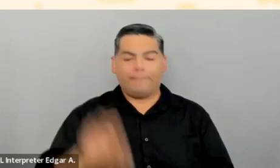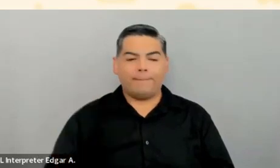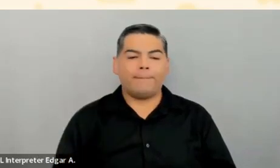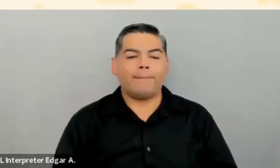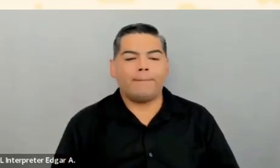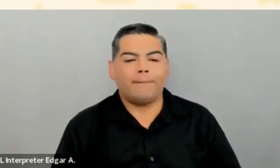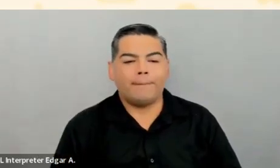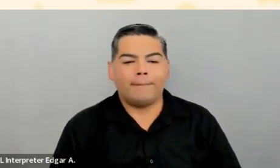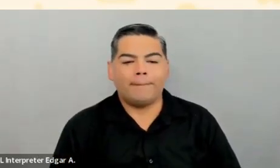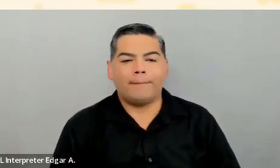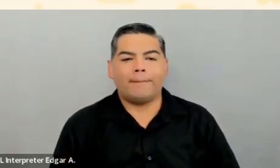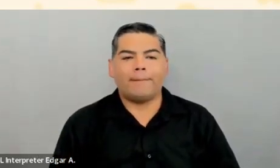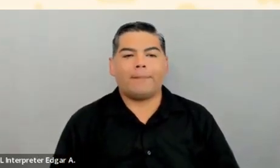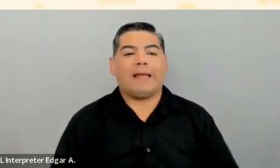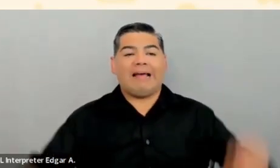And absolutely nothing happened.